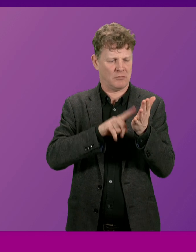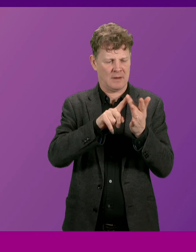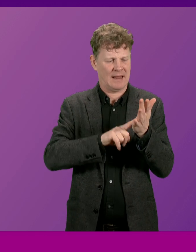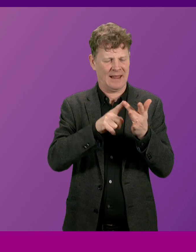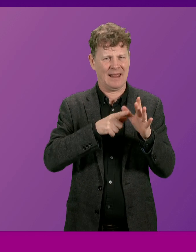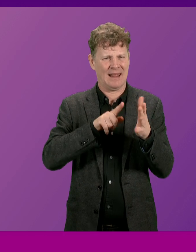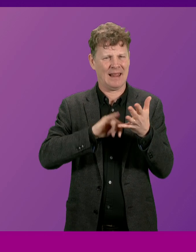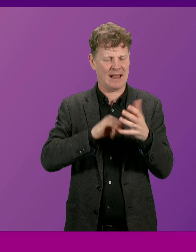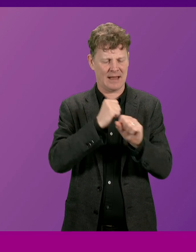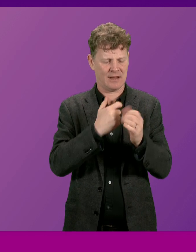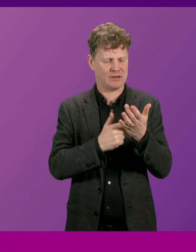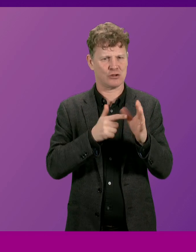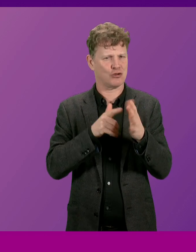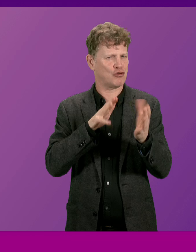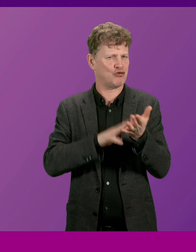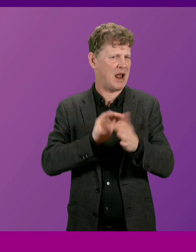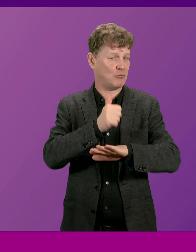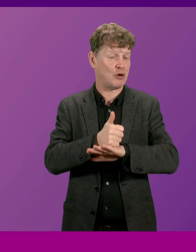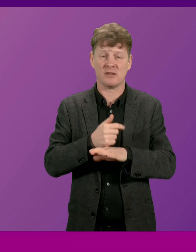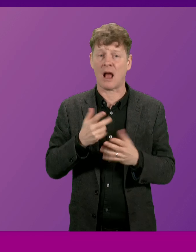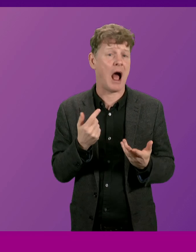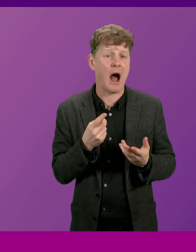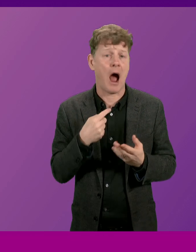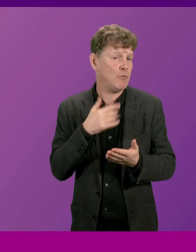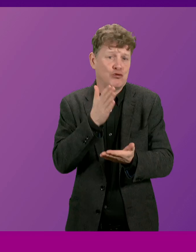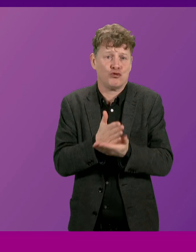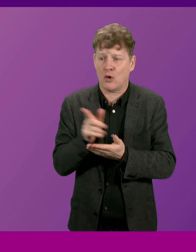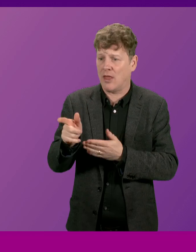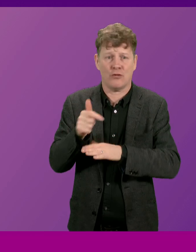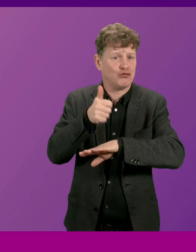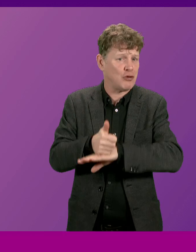am sure that the trust has made a significant contribution to supporting the wellbeing of